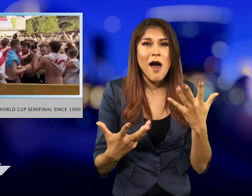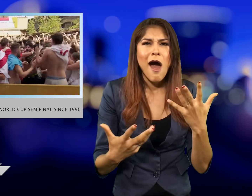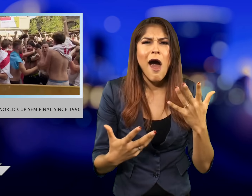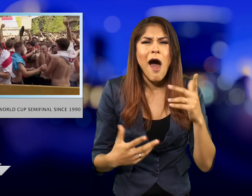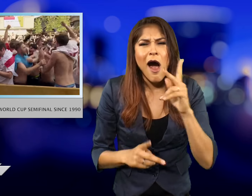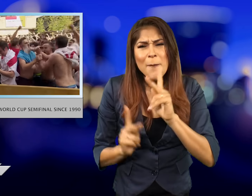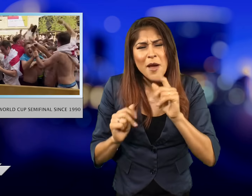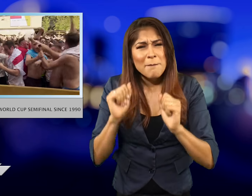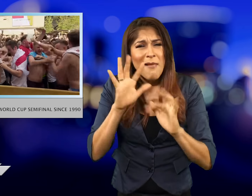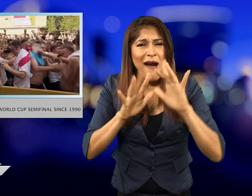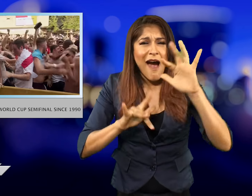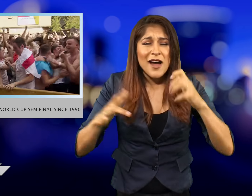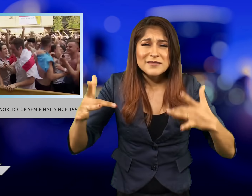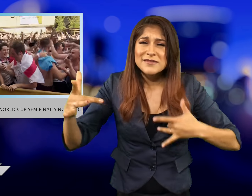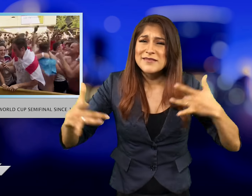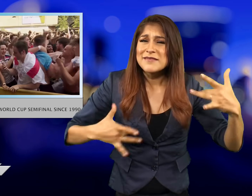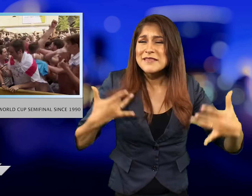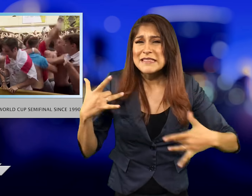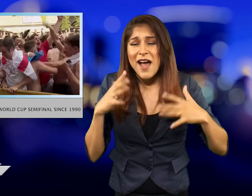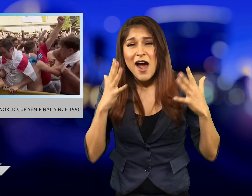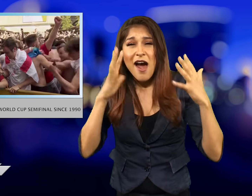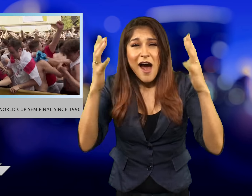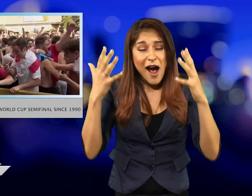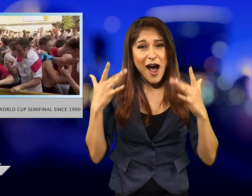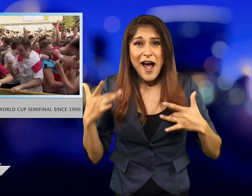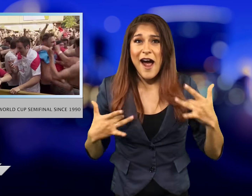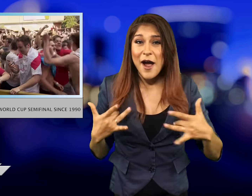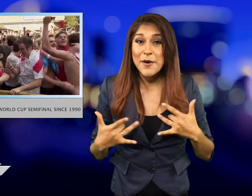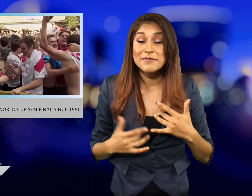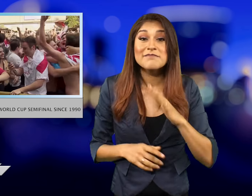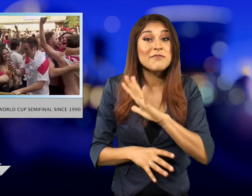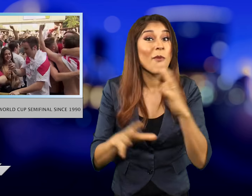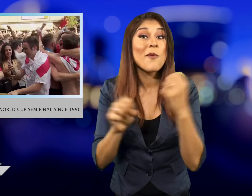They went ballistic!